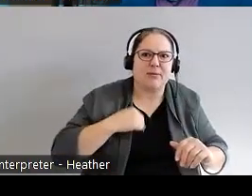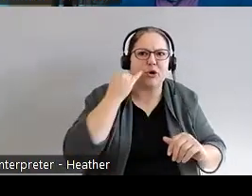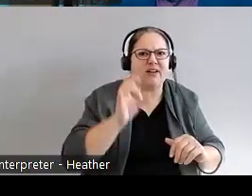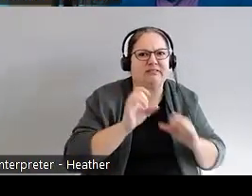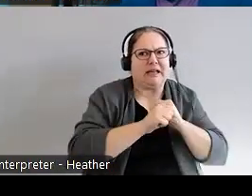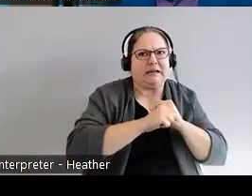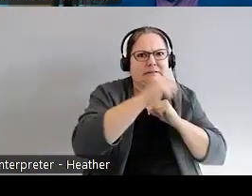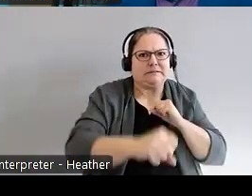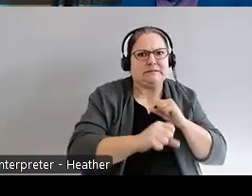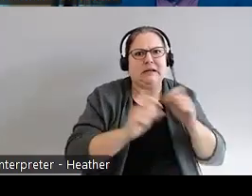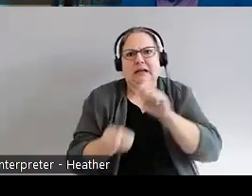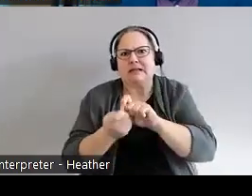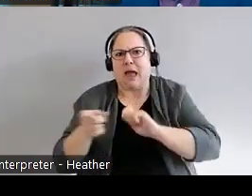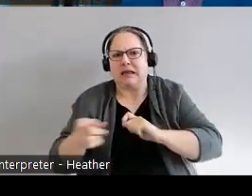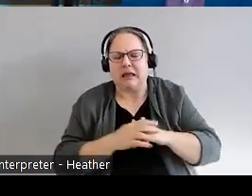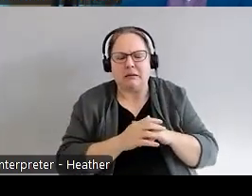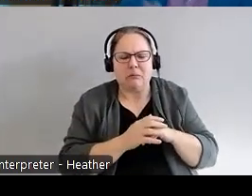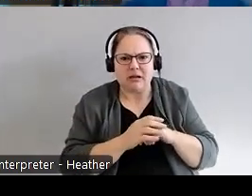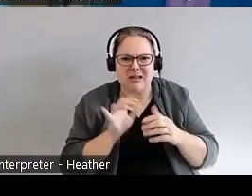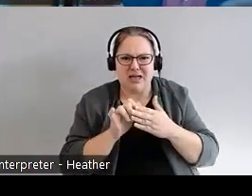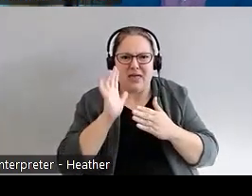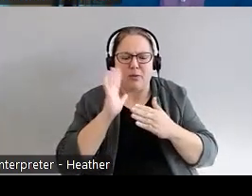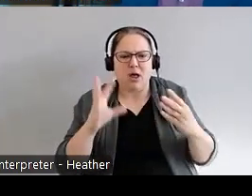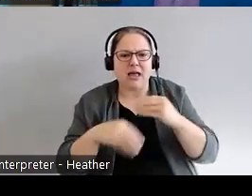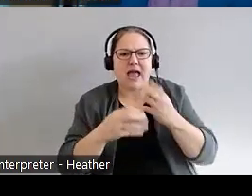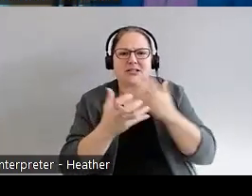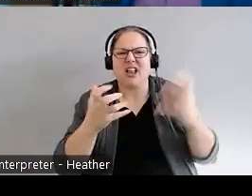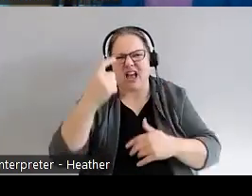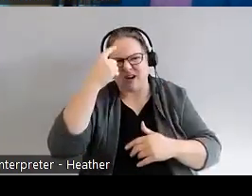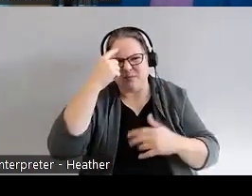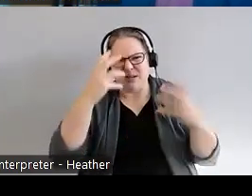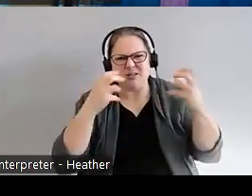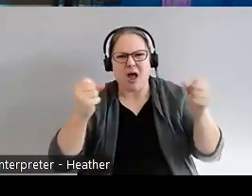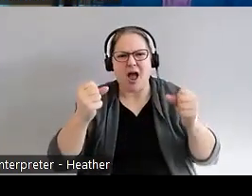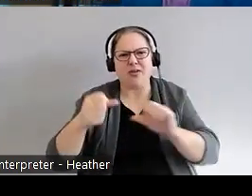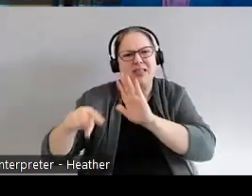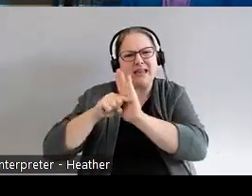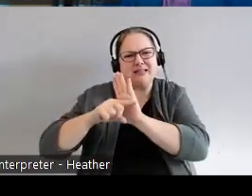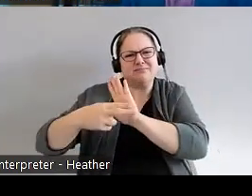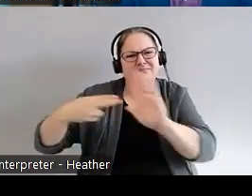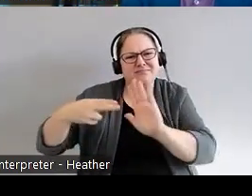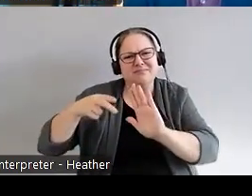and you know like um it contributes to a lot of mental health stigma. Um certainly in society and